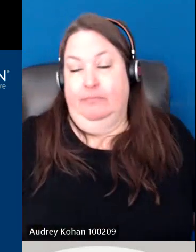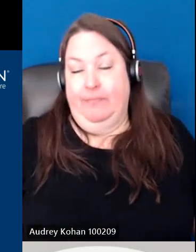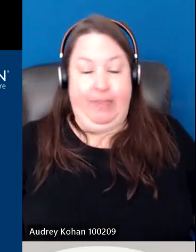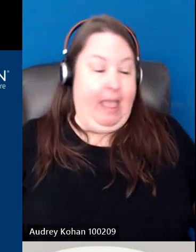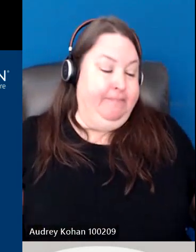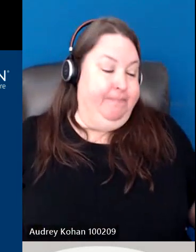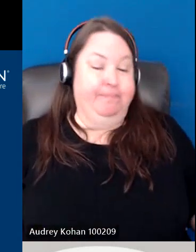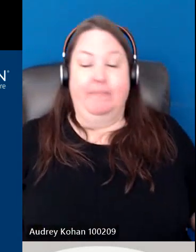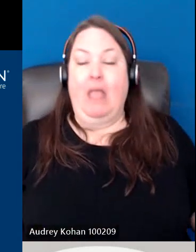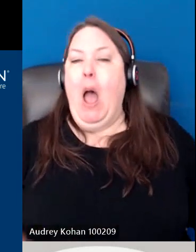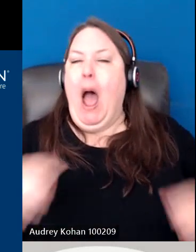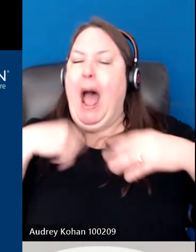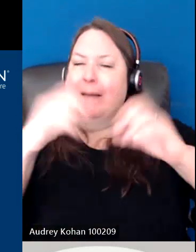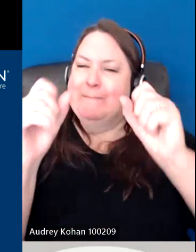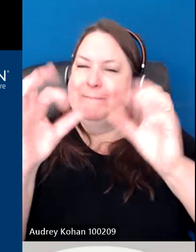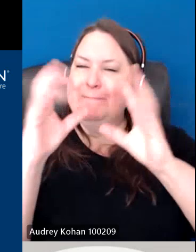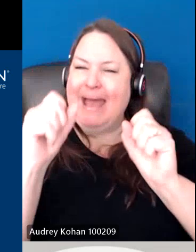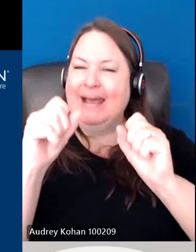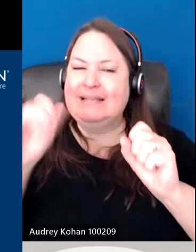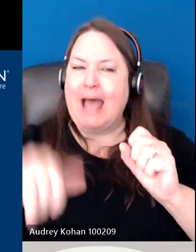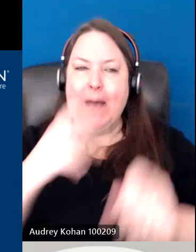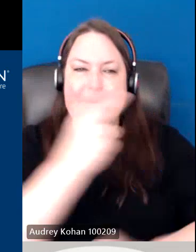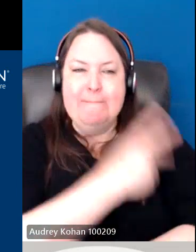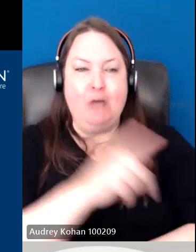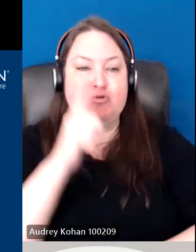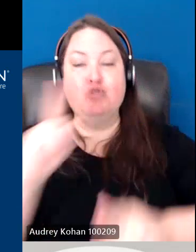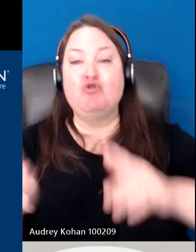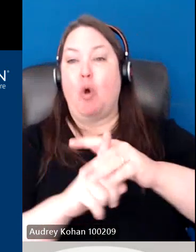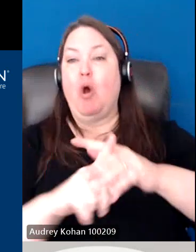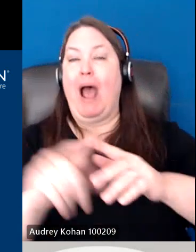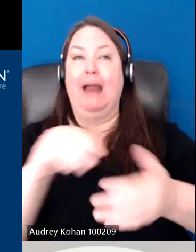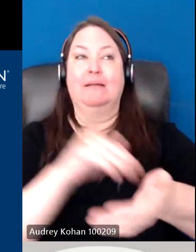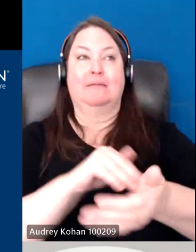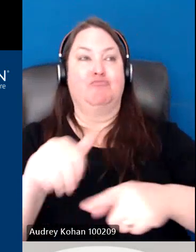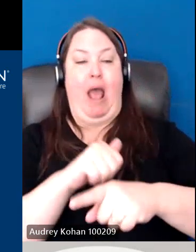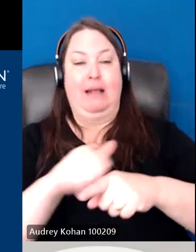it's amazing to me that patients will show up at a physician's practice and they will be turned